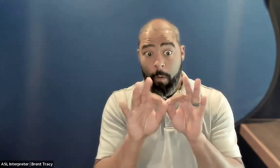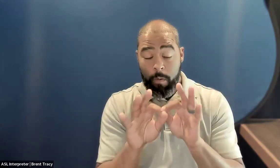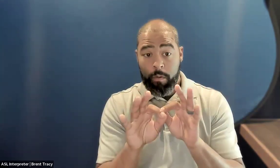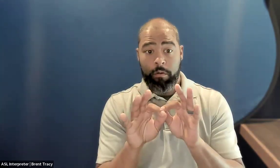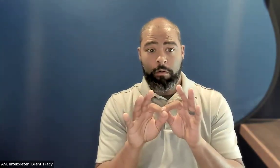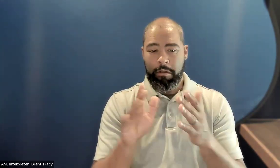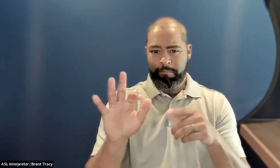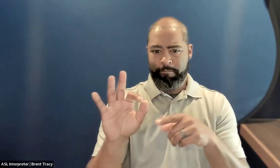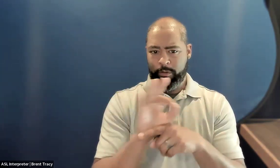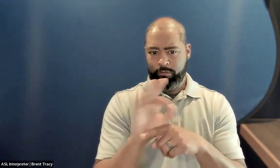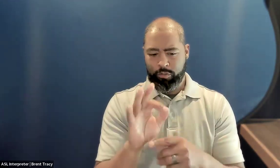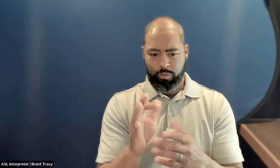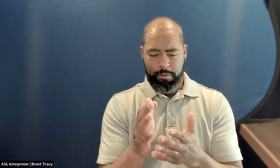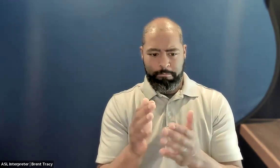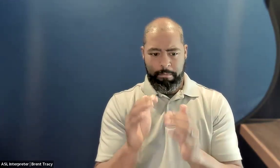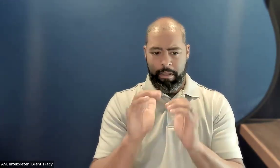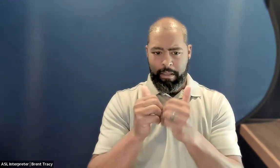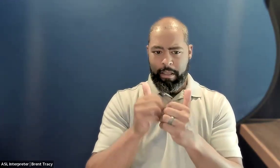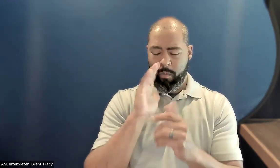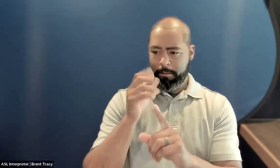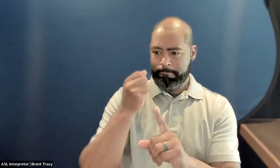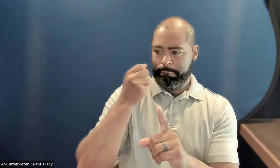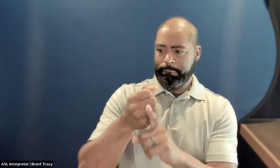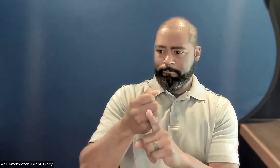type of construction it is, and its useful life.